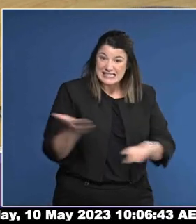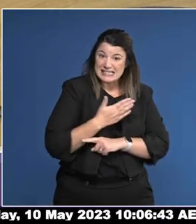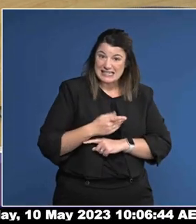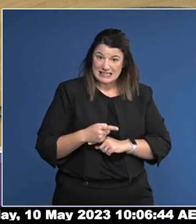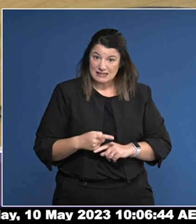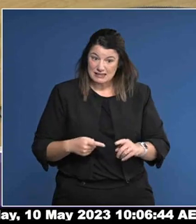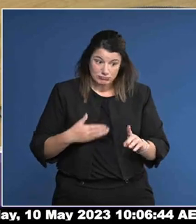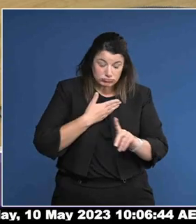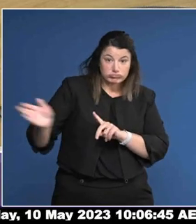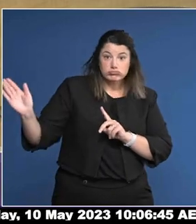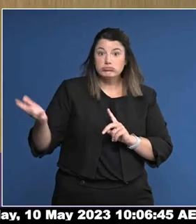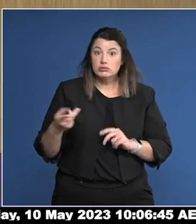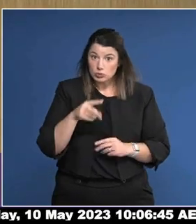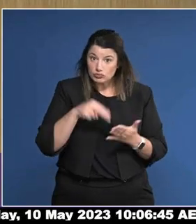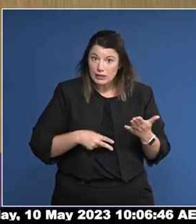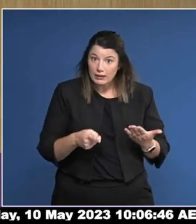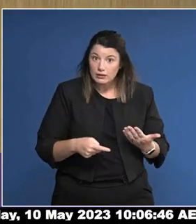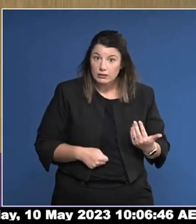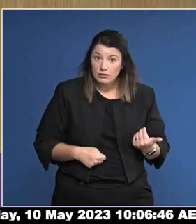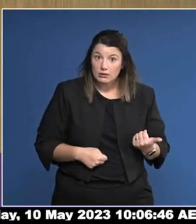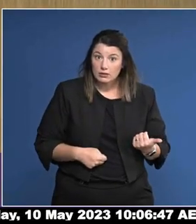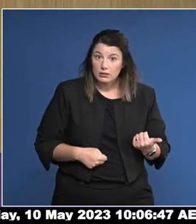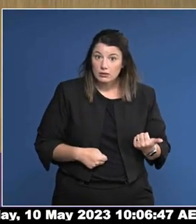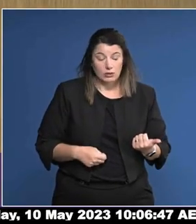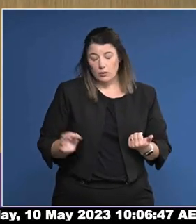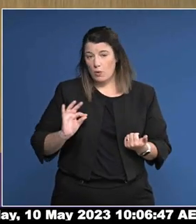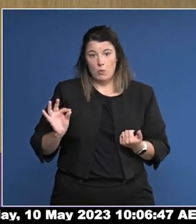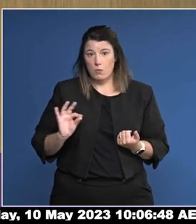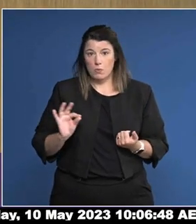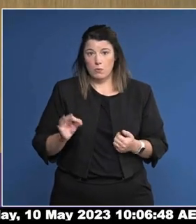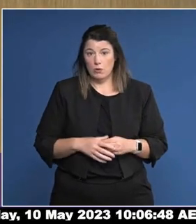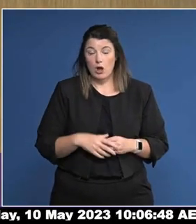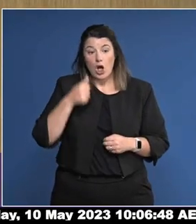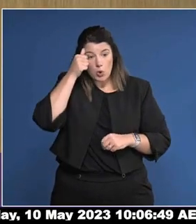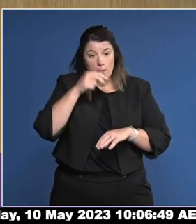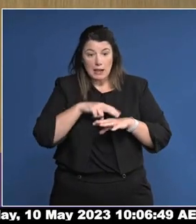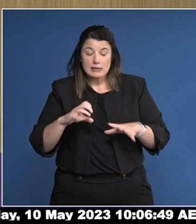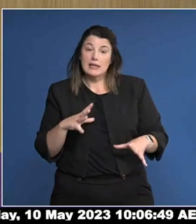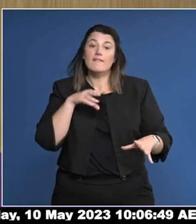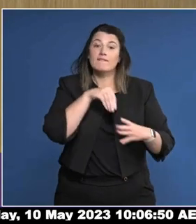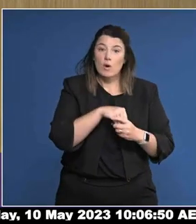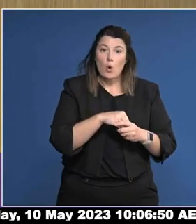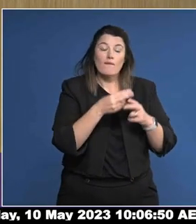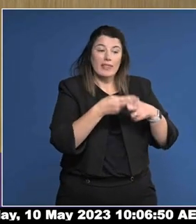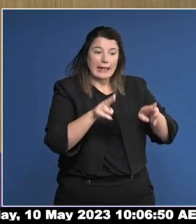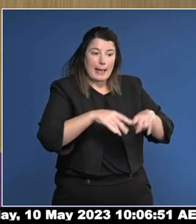No, I did not read that. So, I understood that police had intervened at a camping ground and that they found there